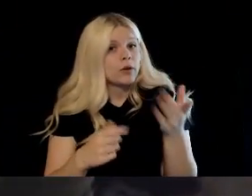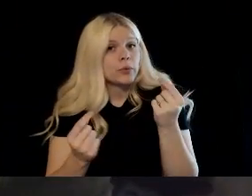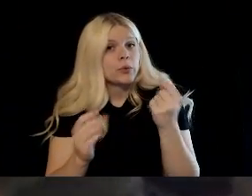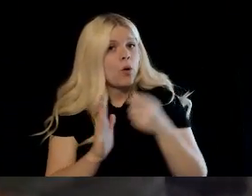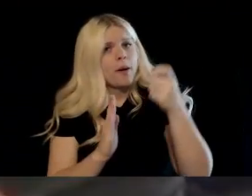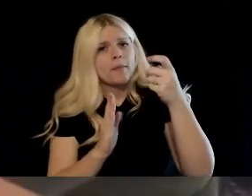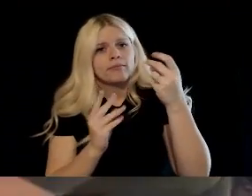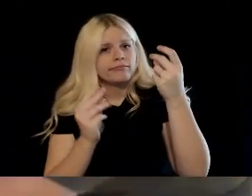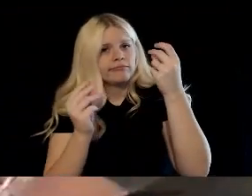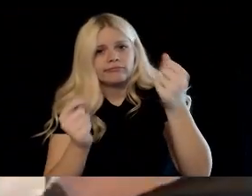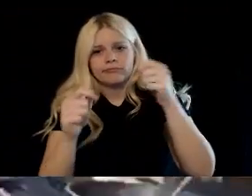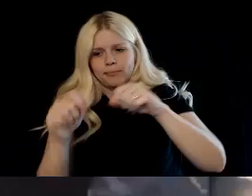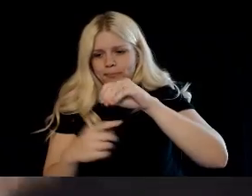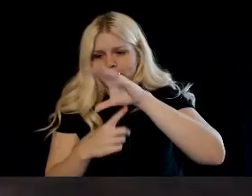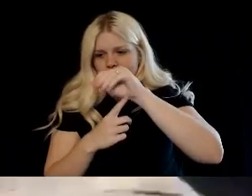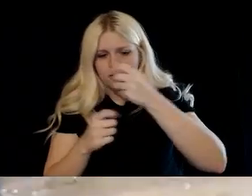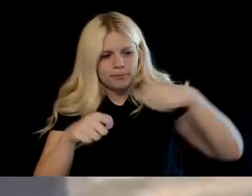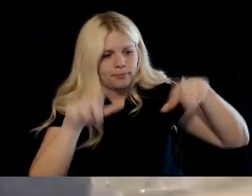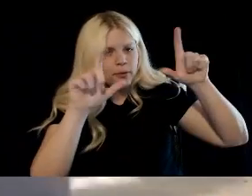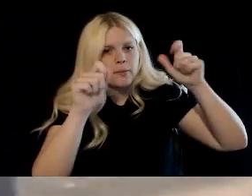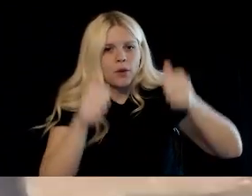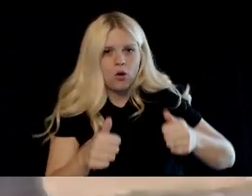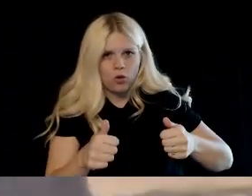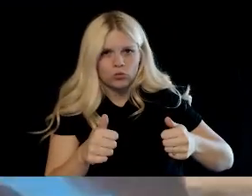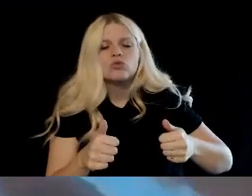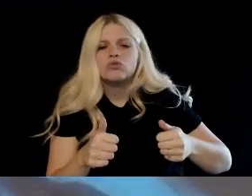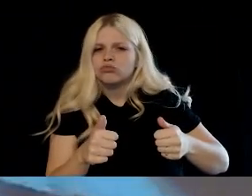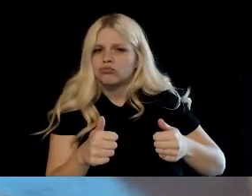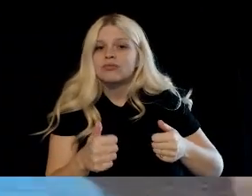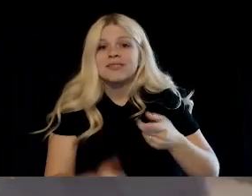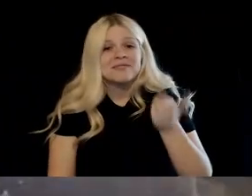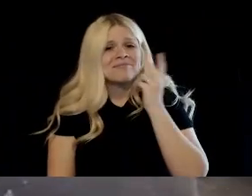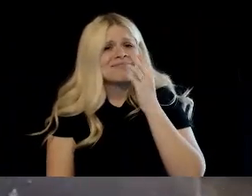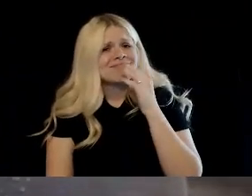You could check out- let's take another good- I love that. I love the little water